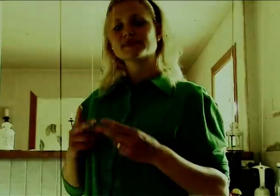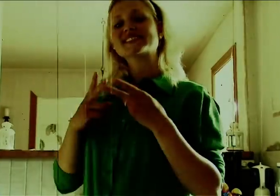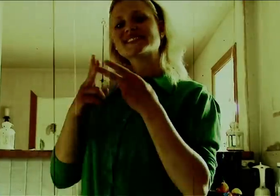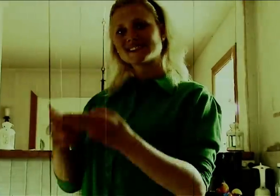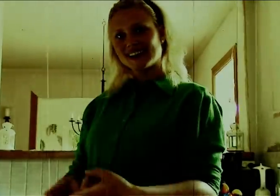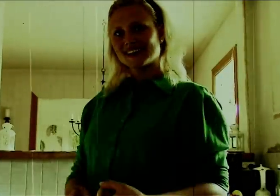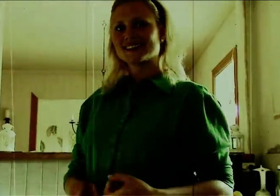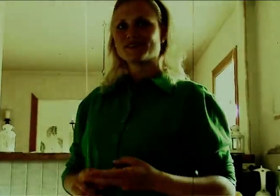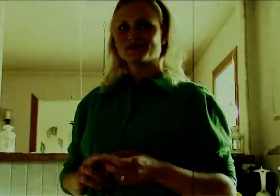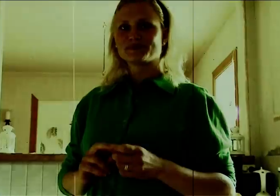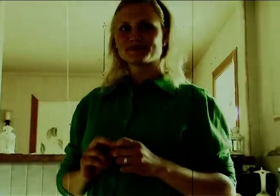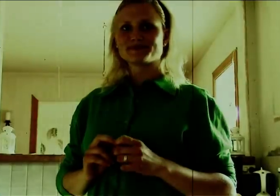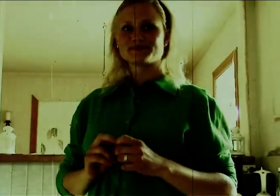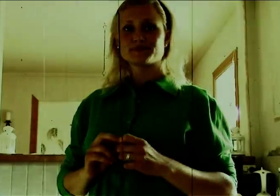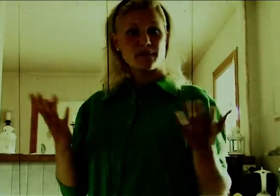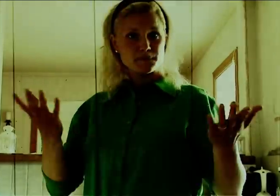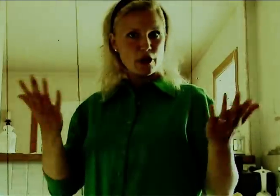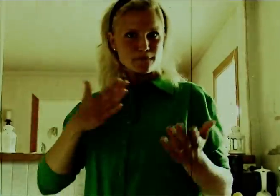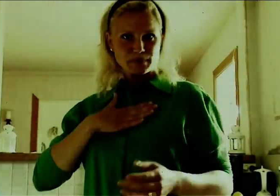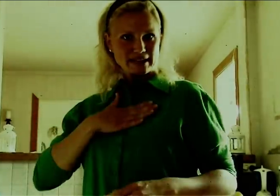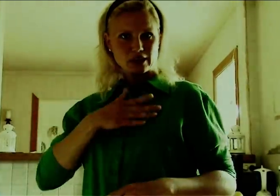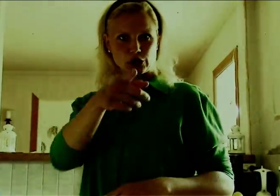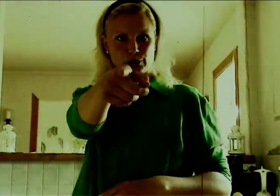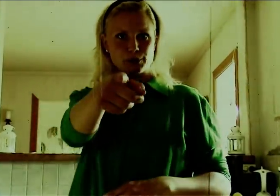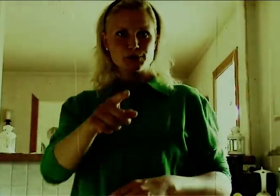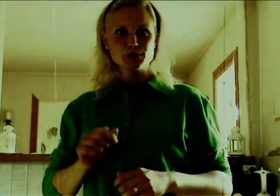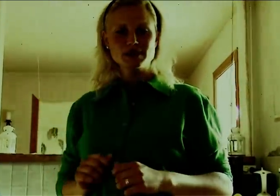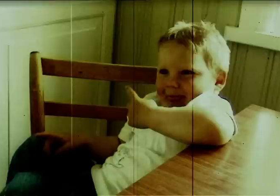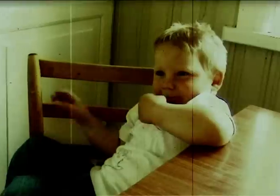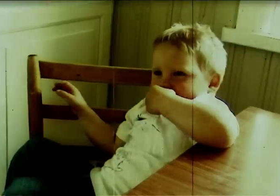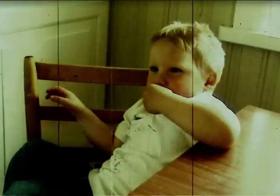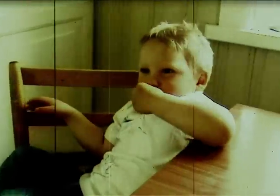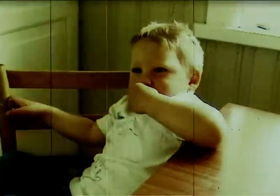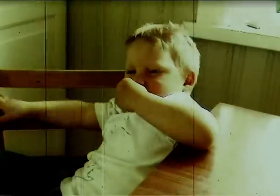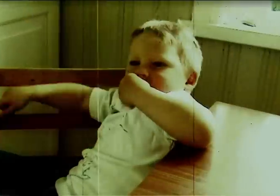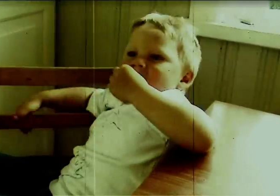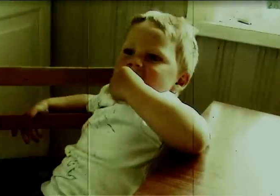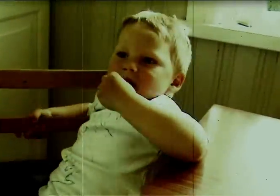...again. What do you want? Eat.